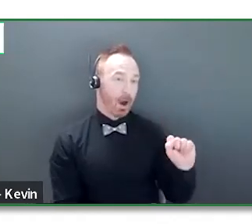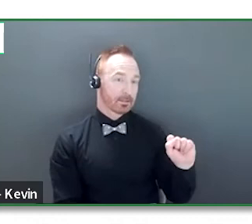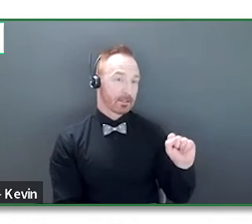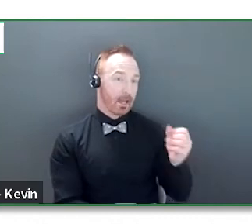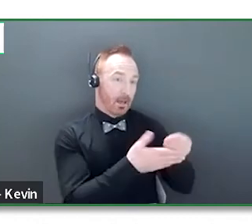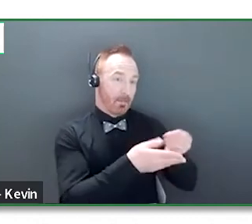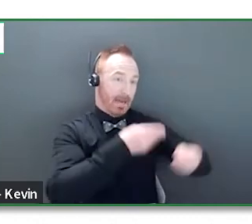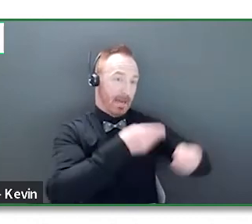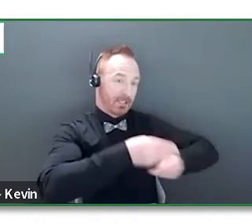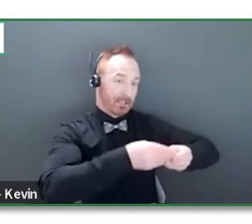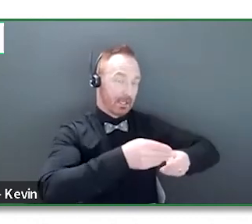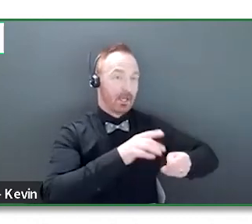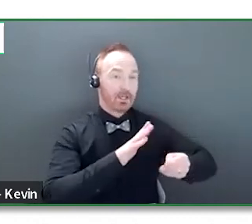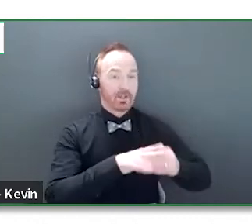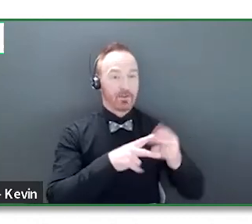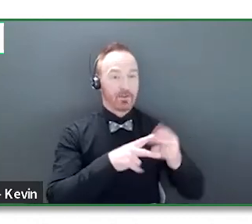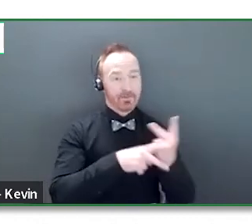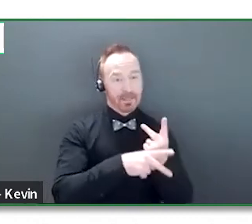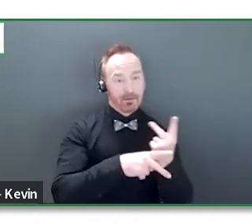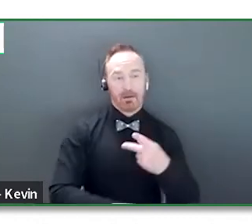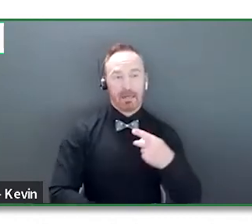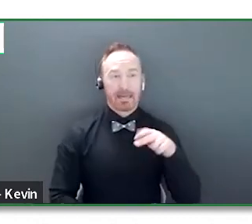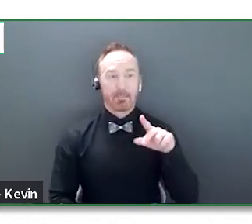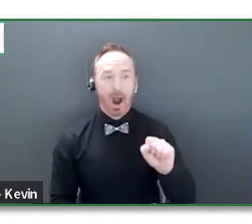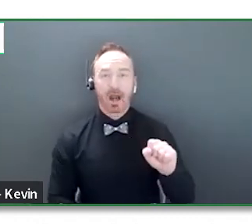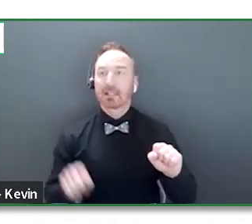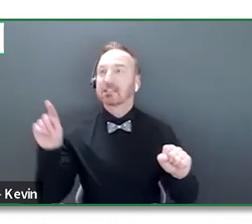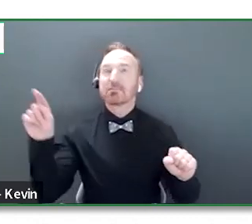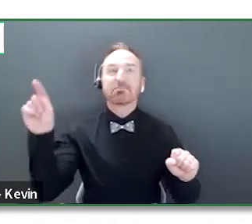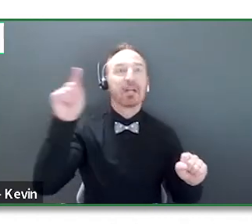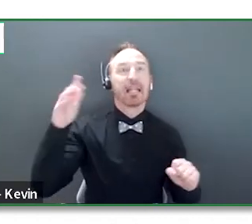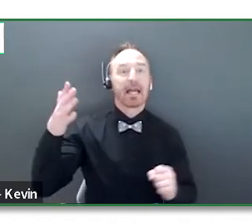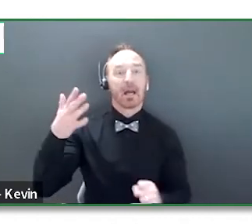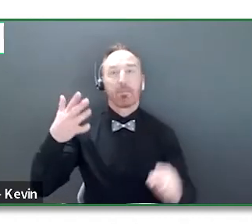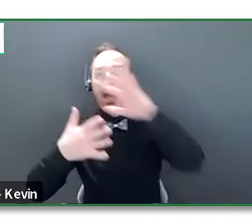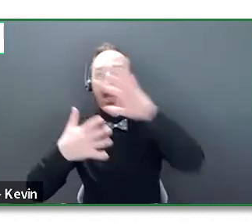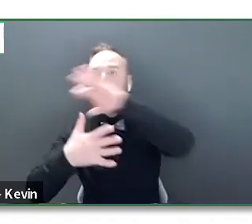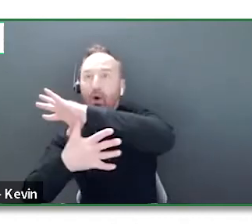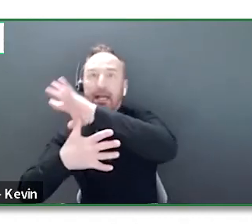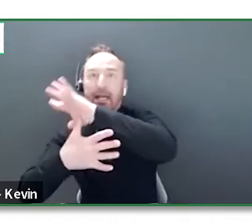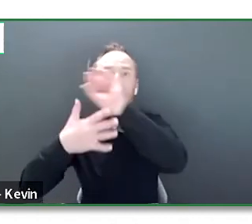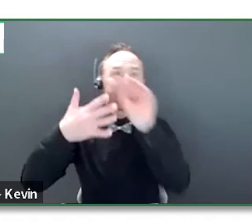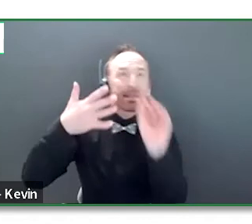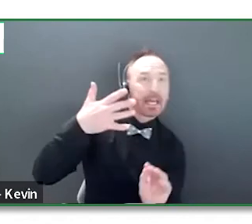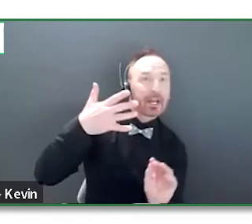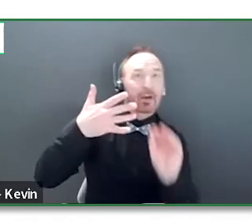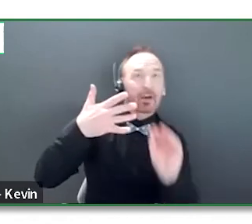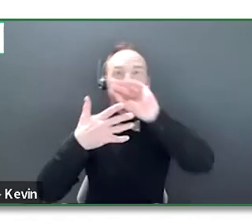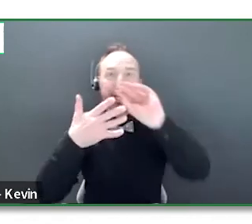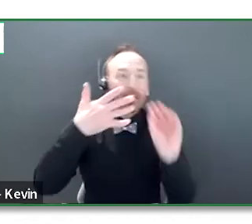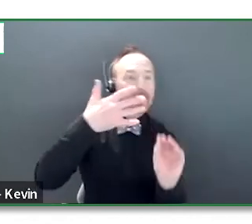which parks get prioritized? Are there metrics like you know location or number of visitors and things like that that get taken into